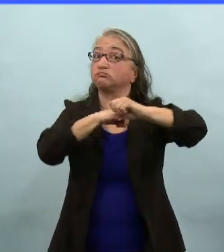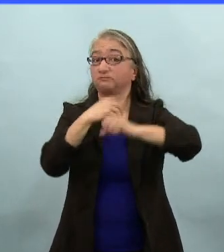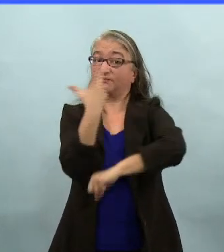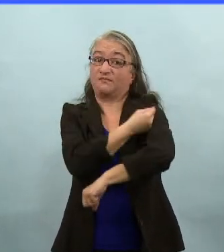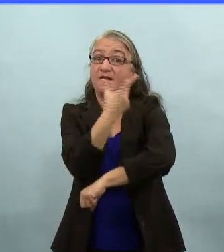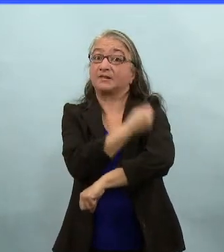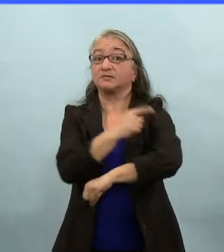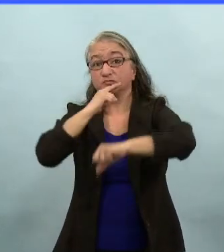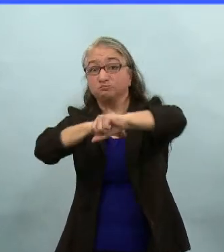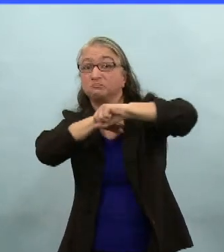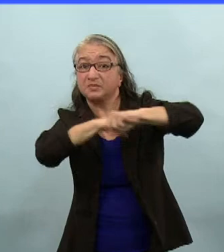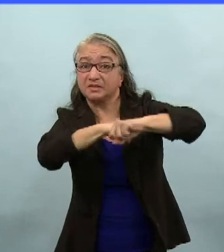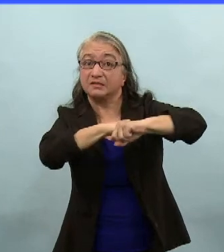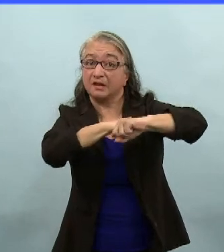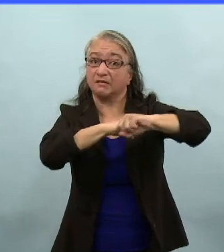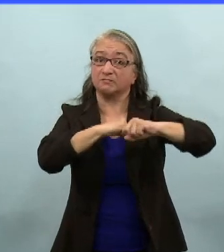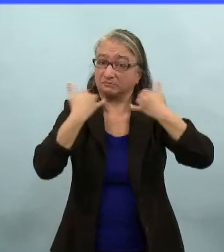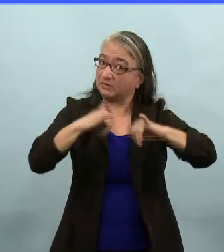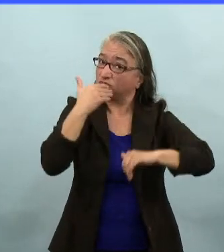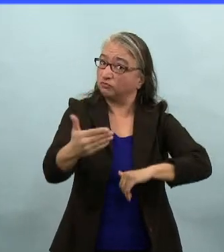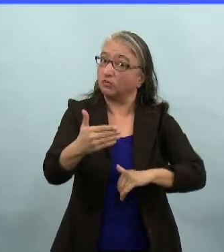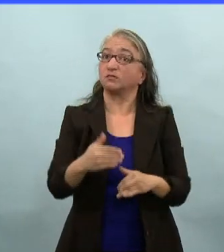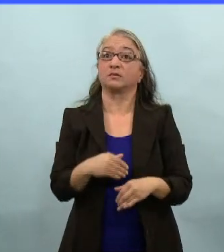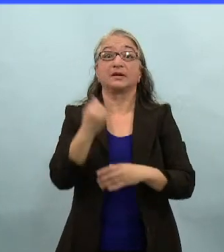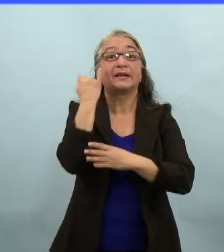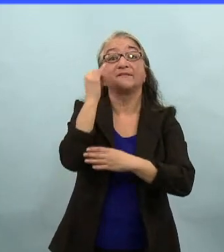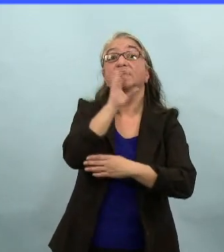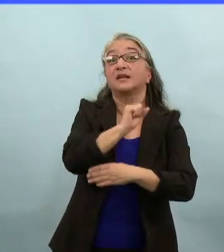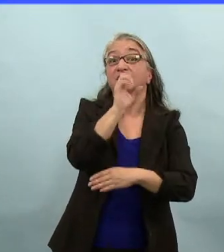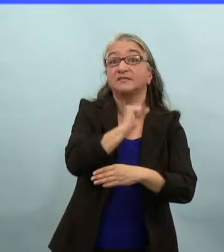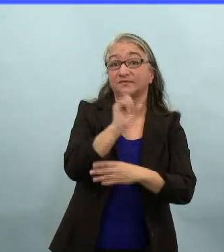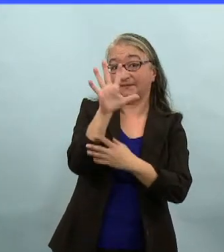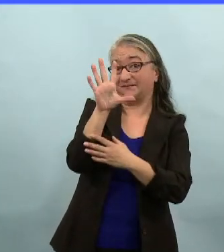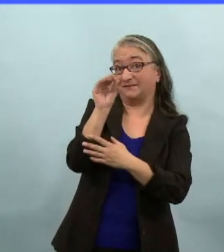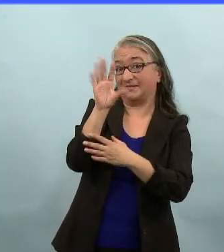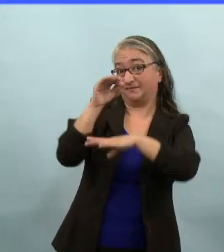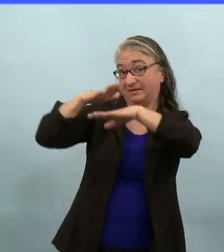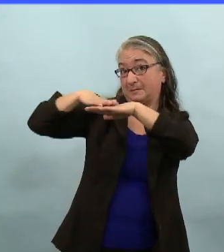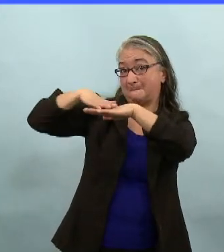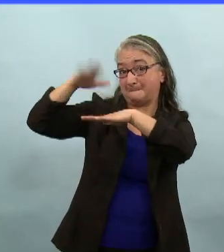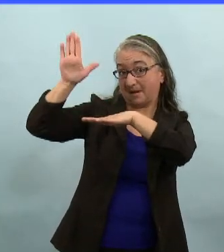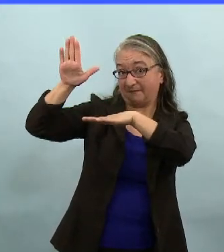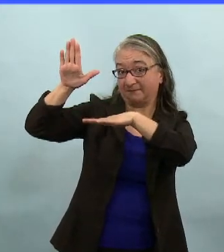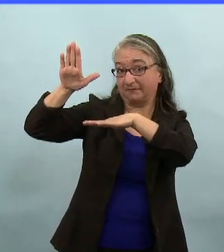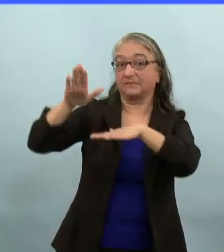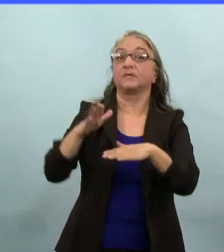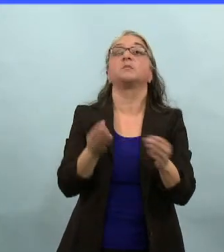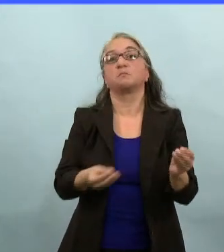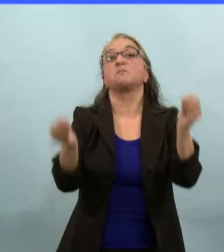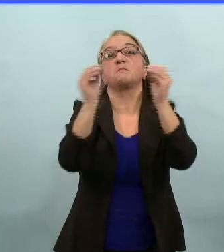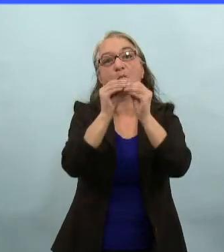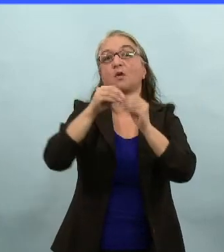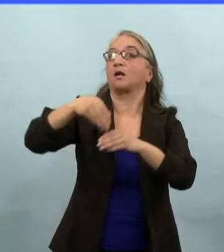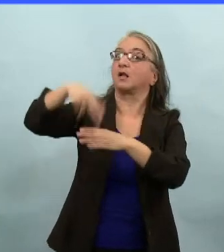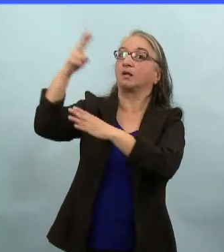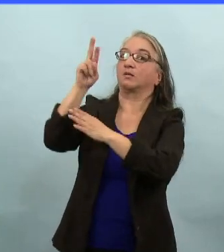if you are over the age of 50 you are at increased risk for severe outcomes these charts show just